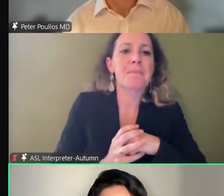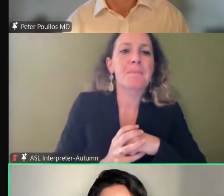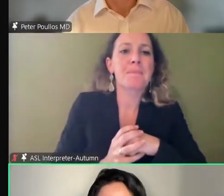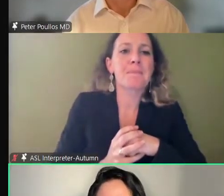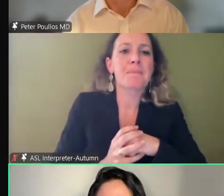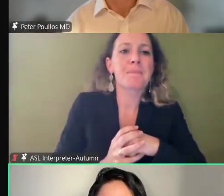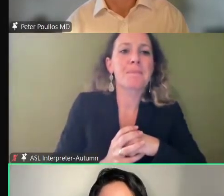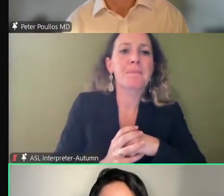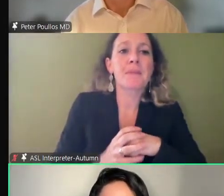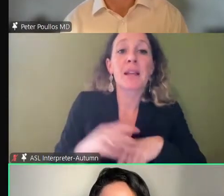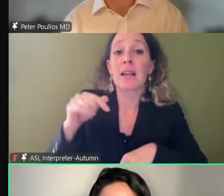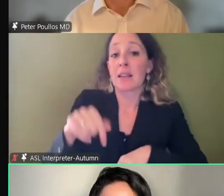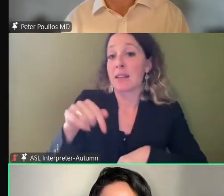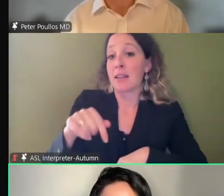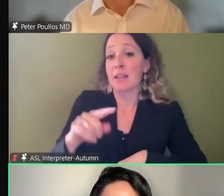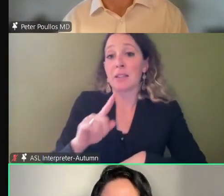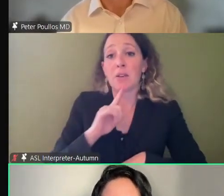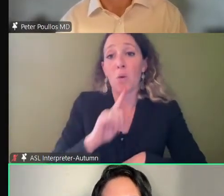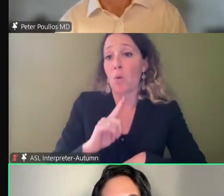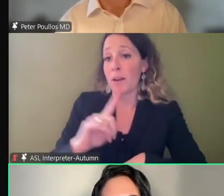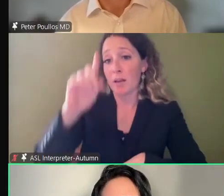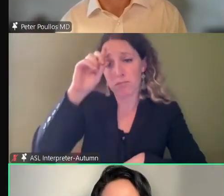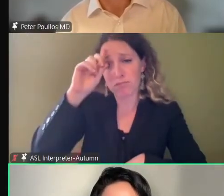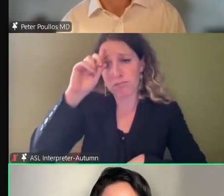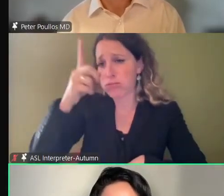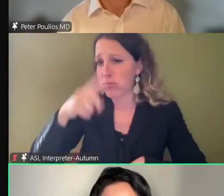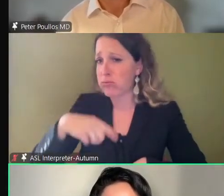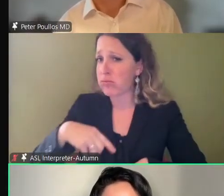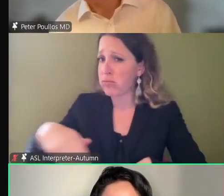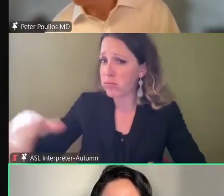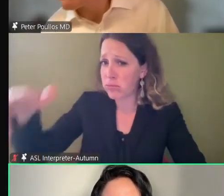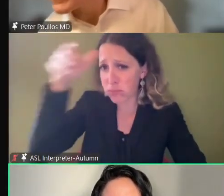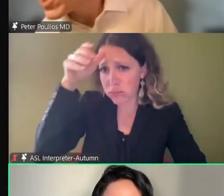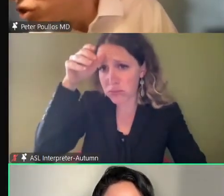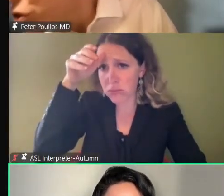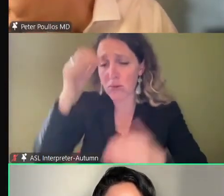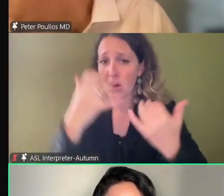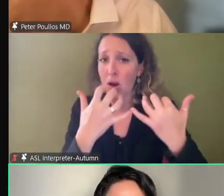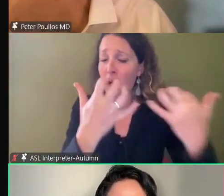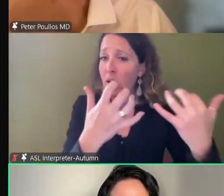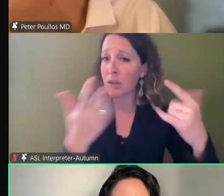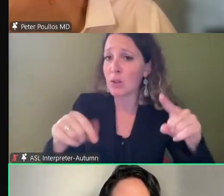sophisticated audience, I know. And you already probably know that in the United States, about